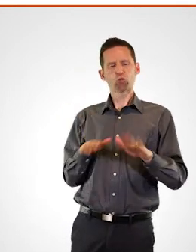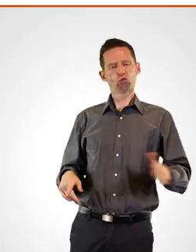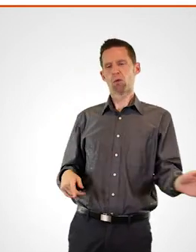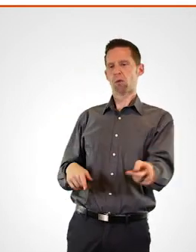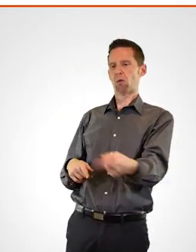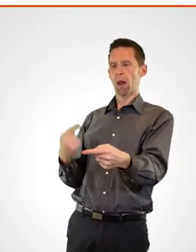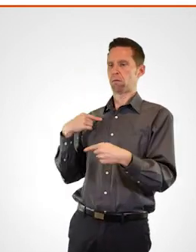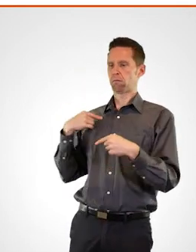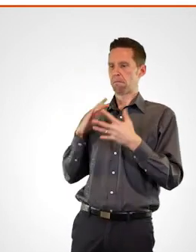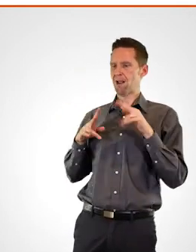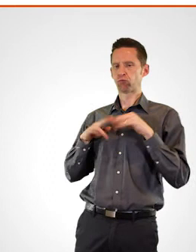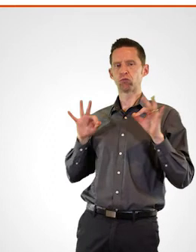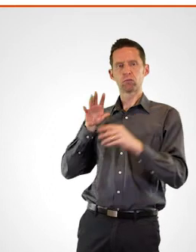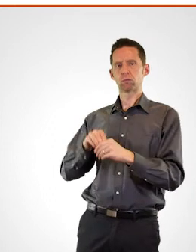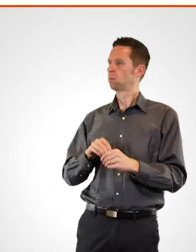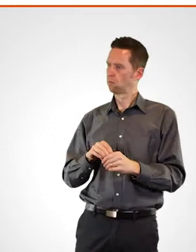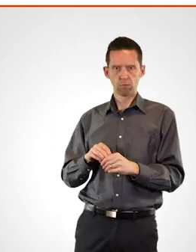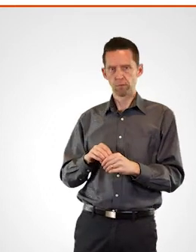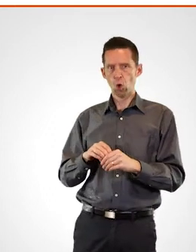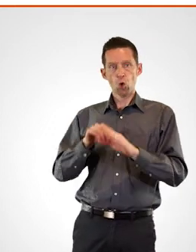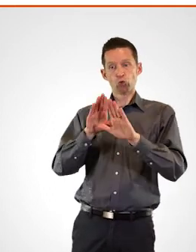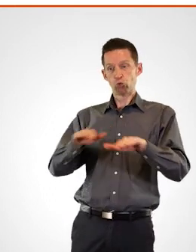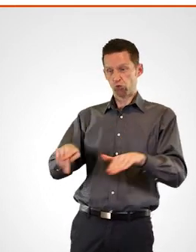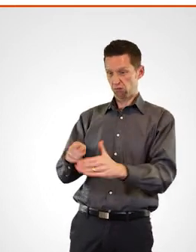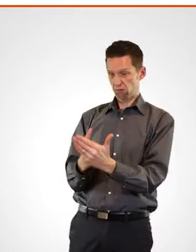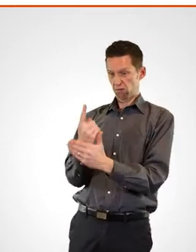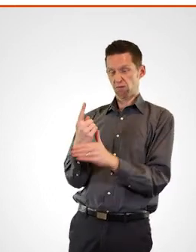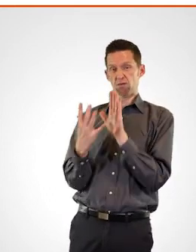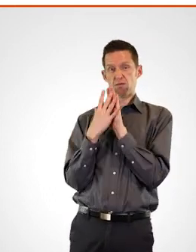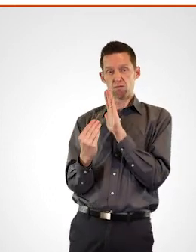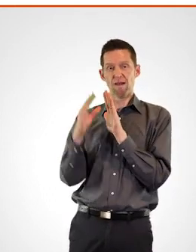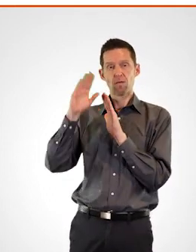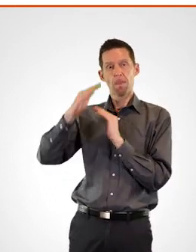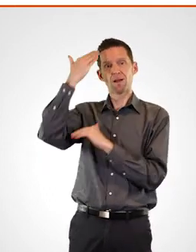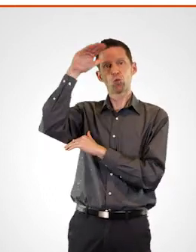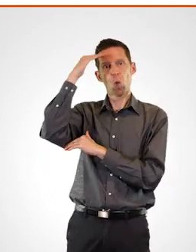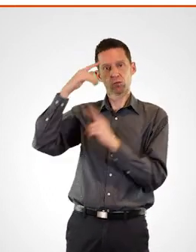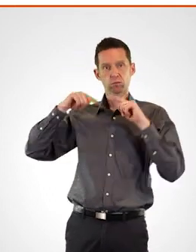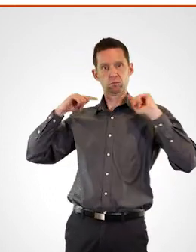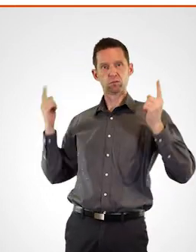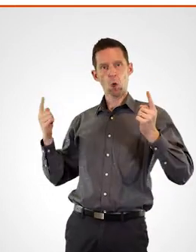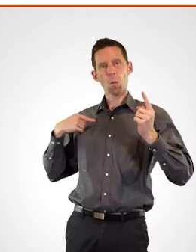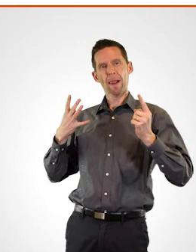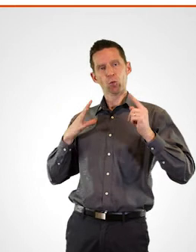So ultimately children are the outcomes of the adults around them and we have to educate and empower the adults